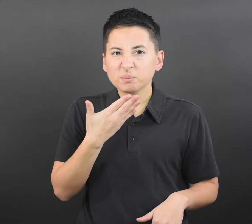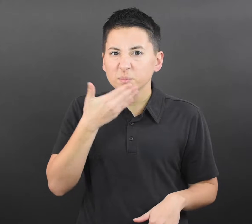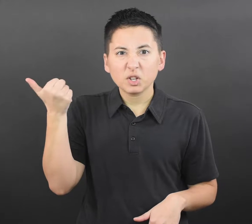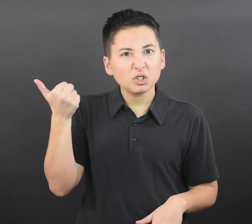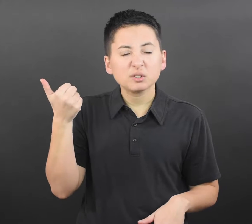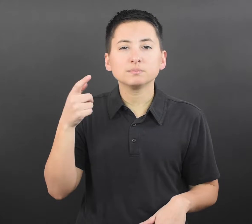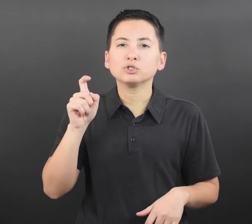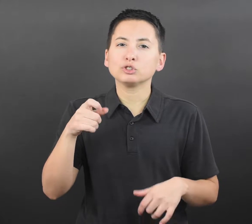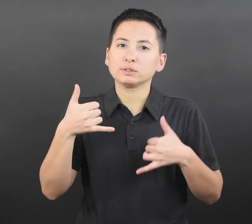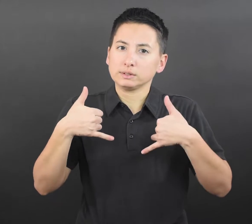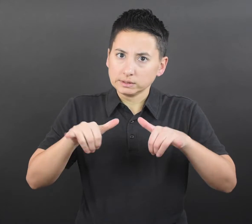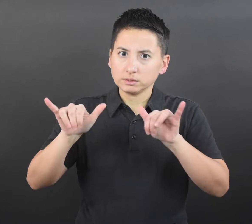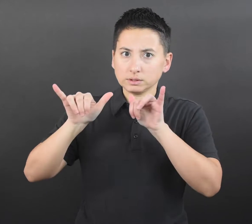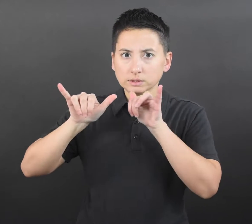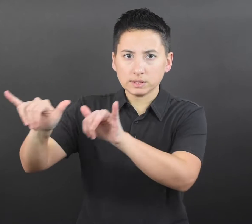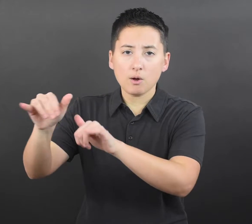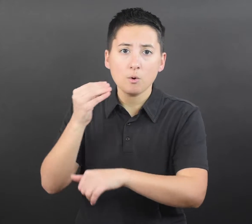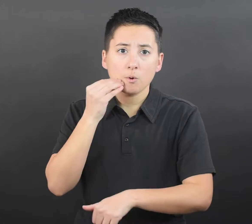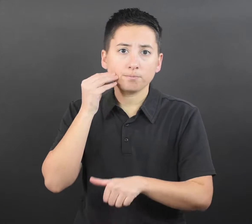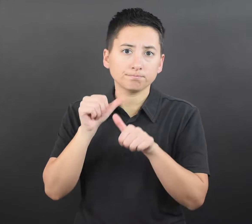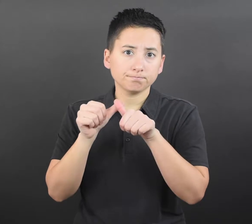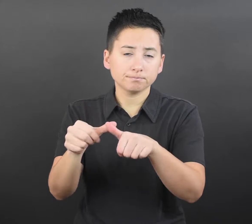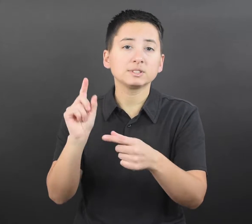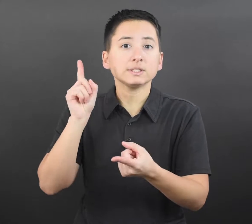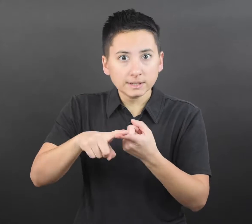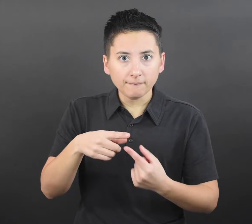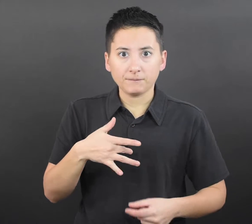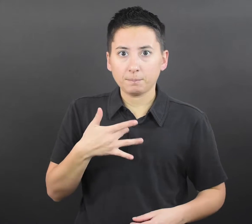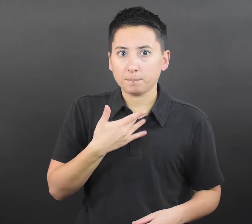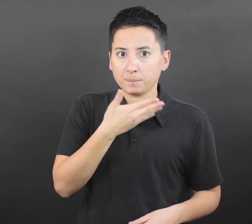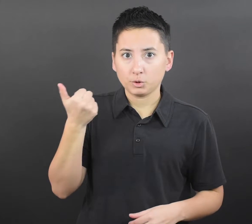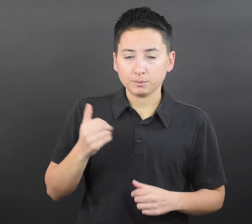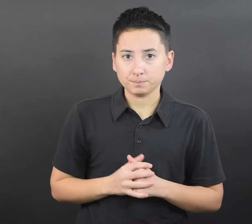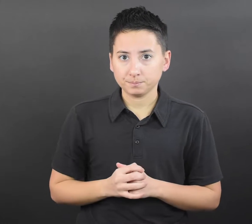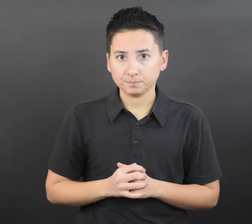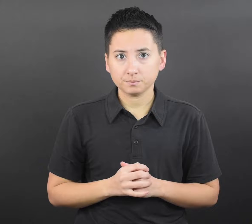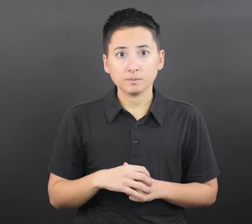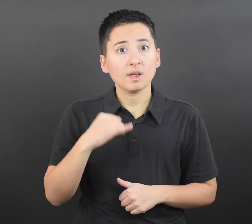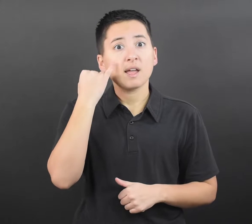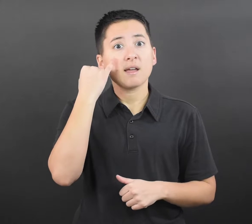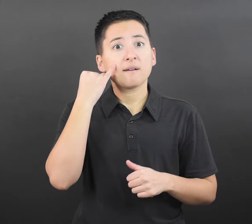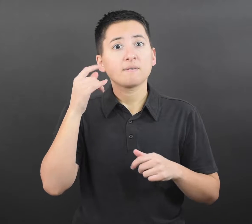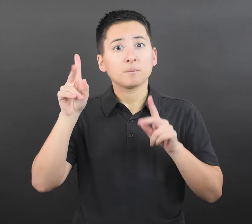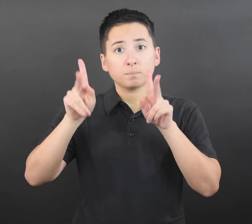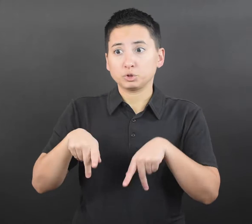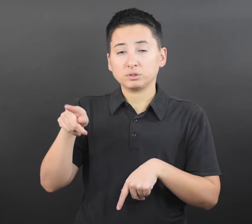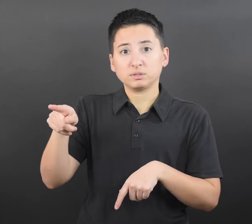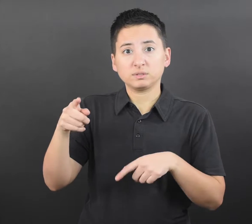• They feel better. Symptoms such as cough, shortness of breath, or other symptoms are better.